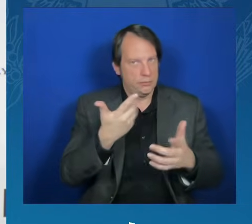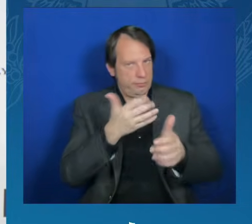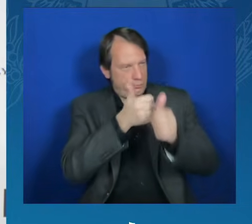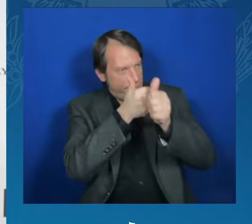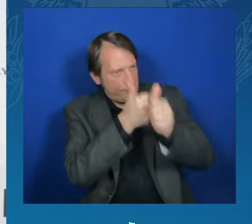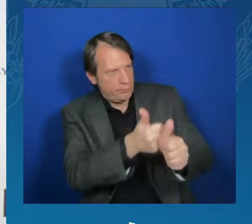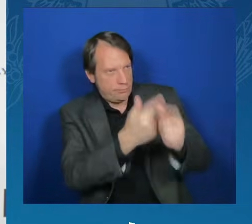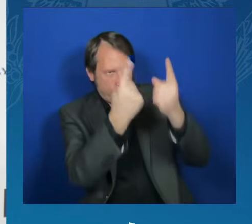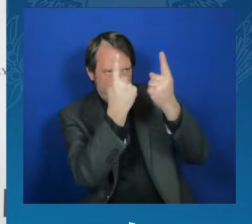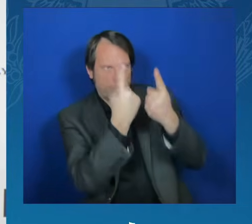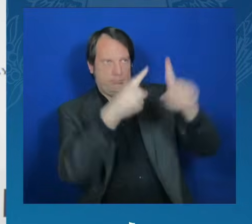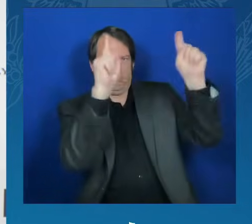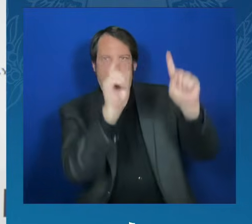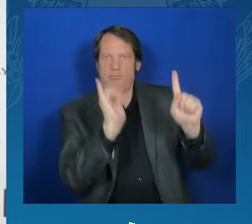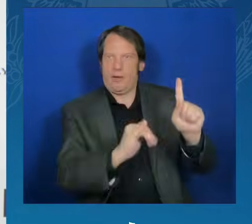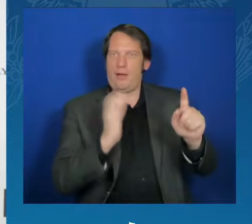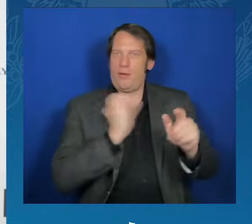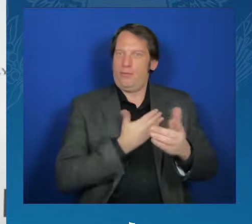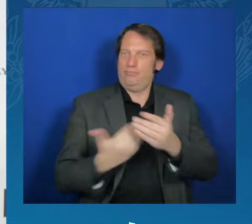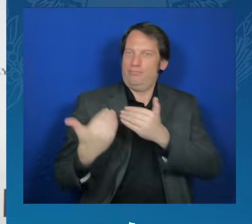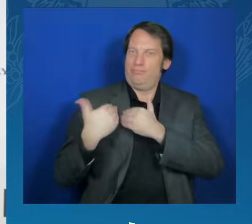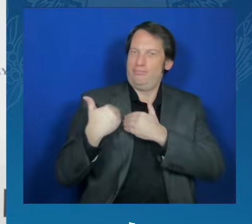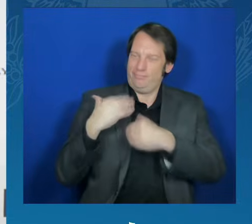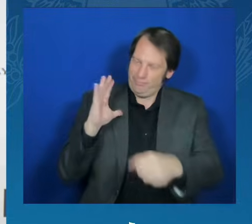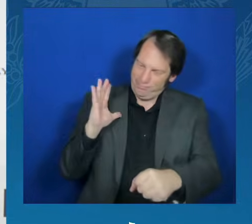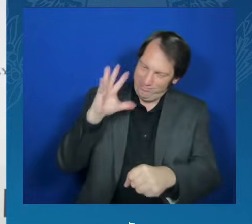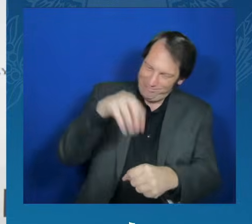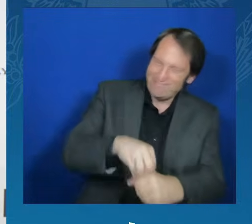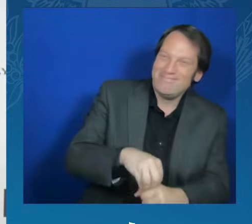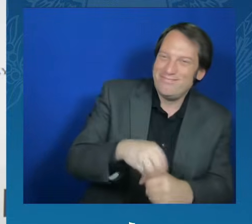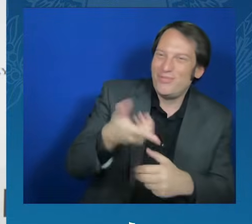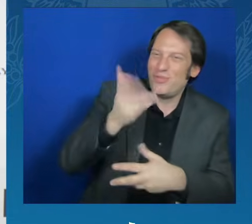As President Biden and I have made clear over the past three years,